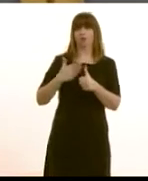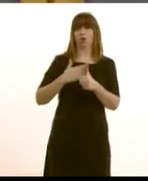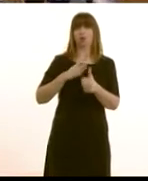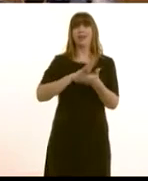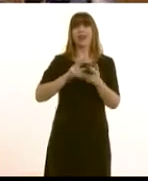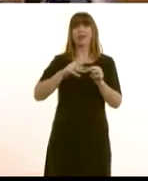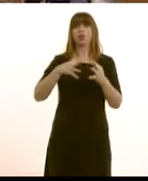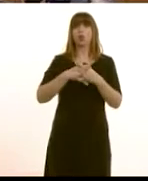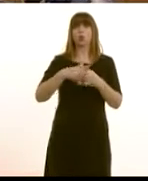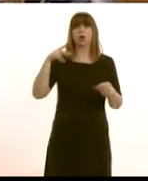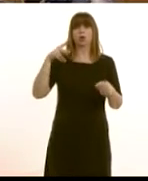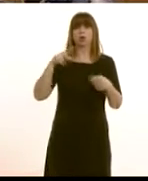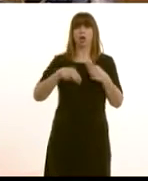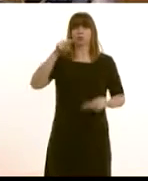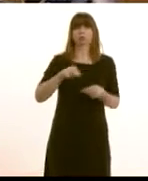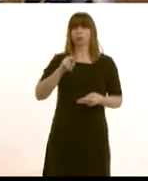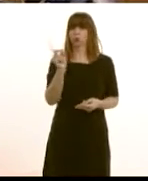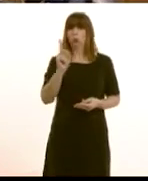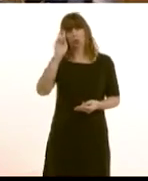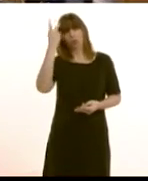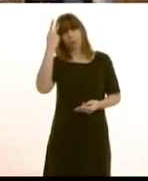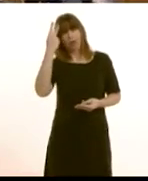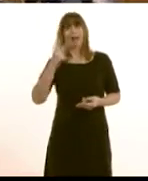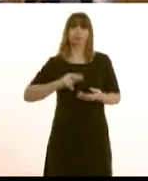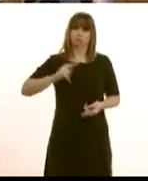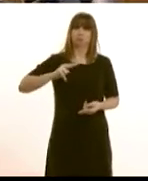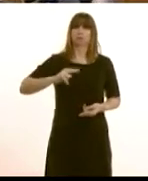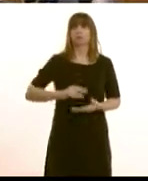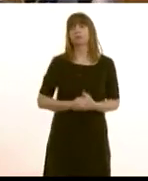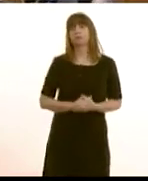Carwyn Jones: Well, can I say, the leader of Plaid Cymru suggests that, somehow, I am